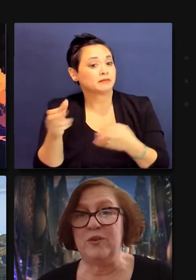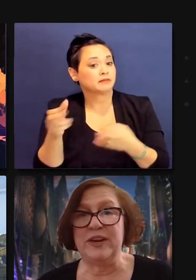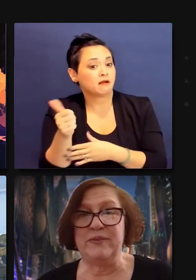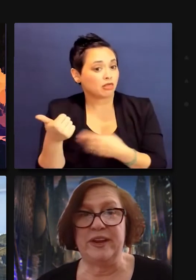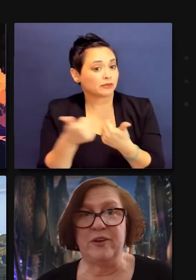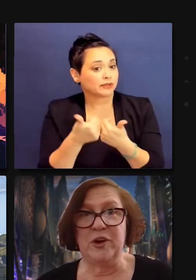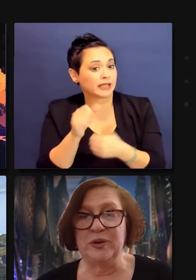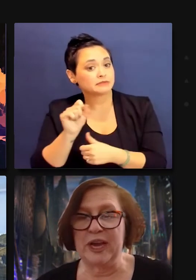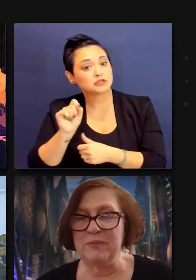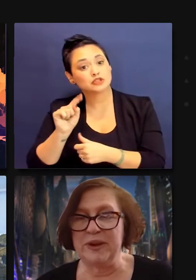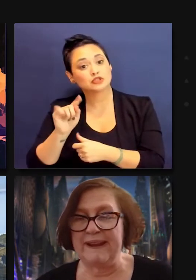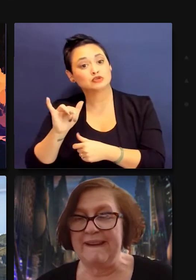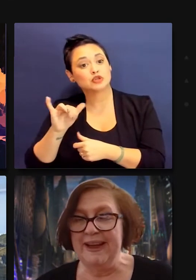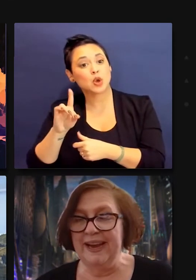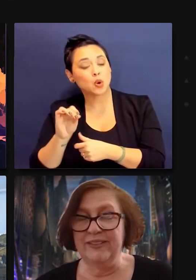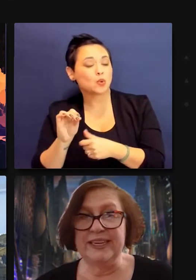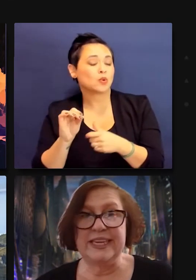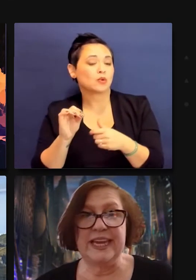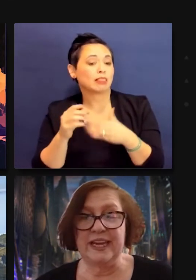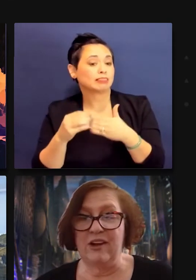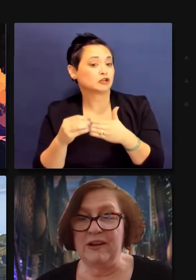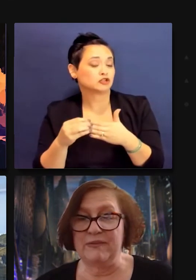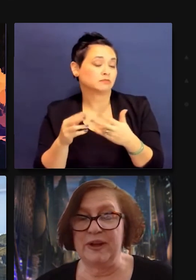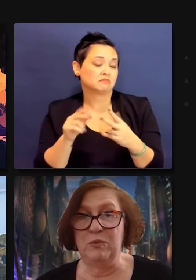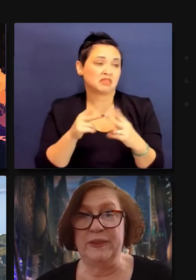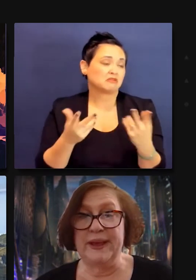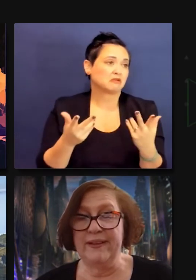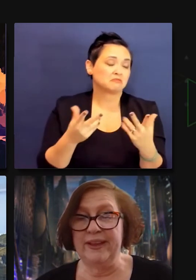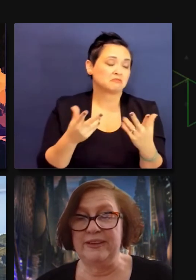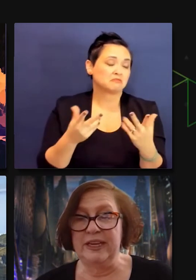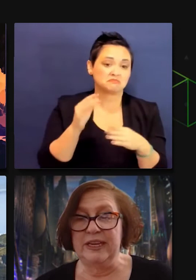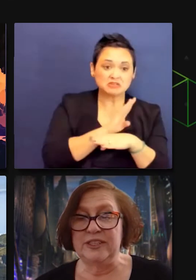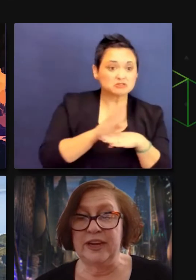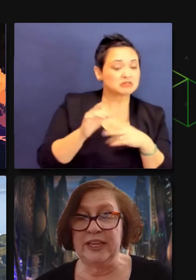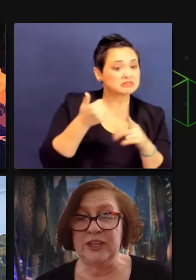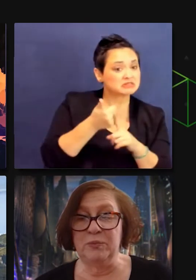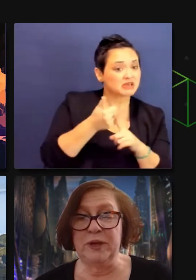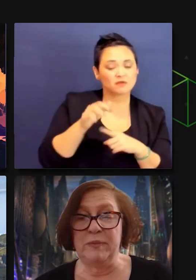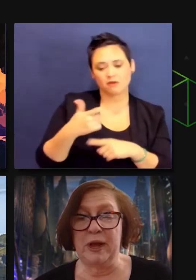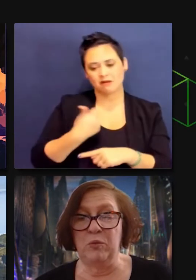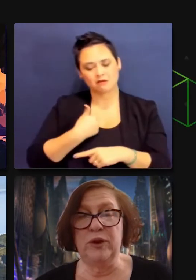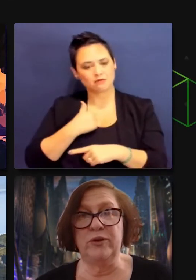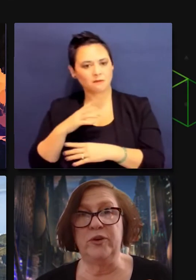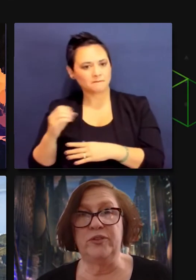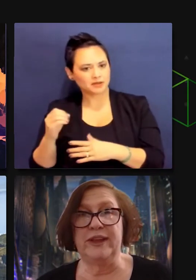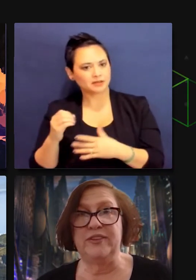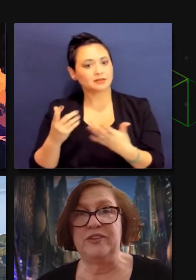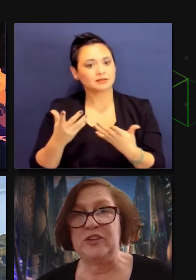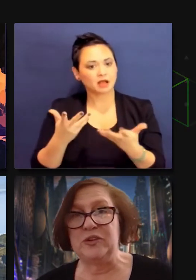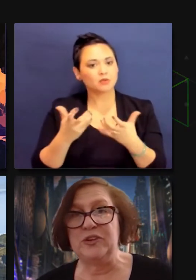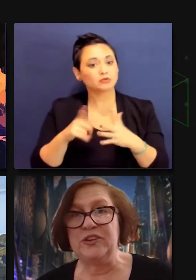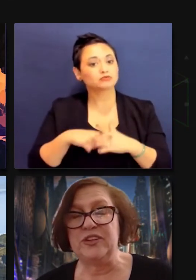or even at our own company. I'd like to kick off with Helen, talking a little bit about what are your lessons learned